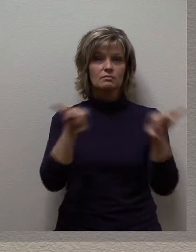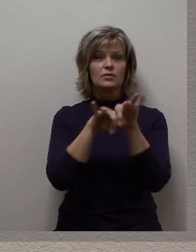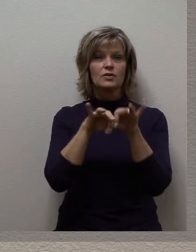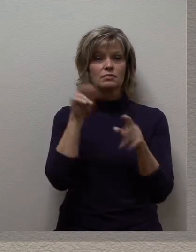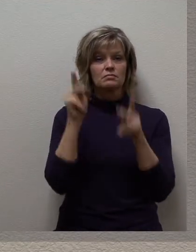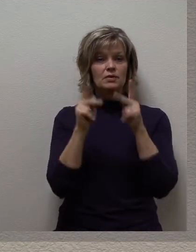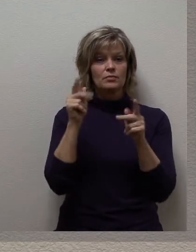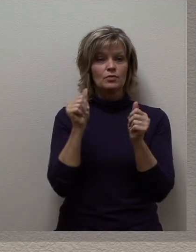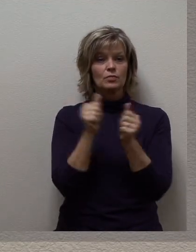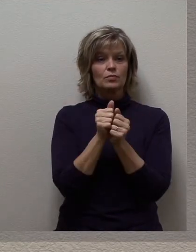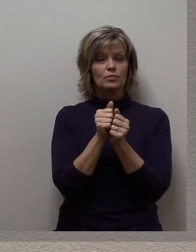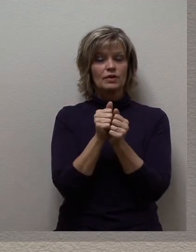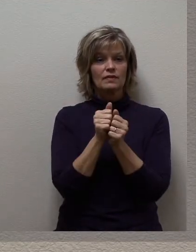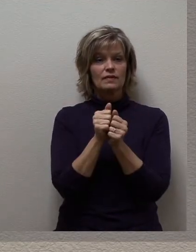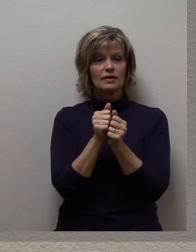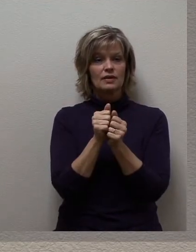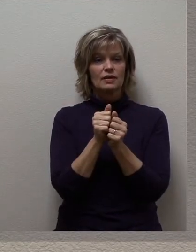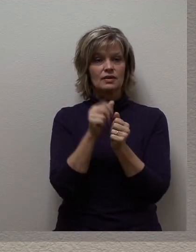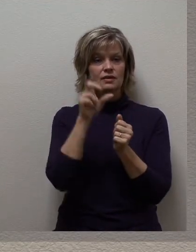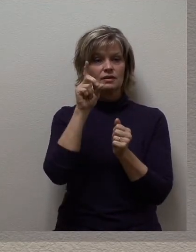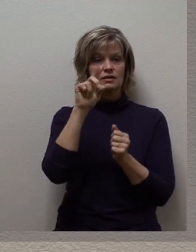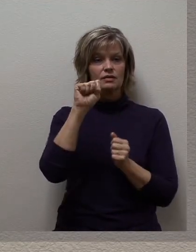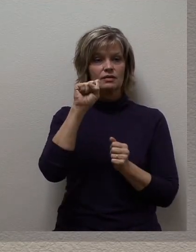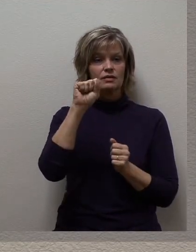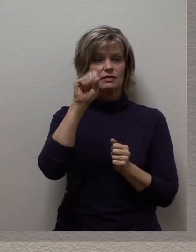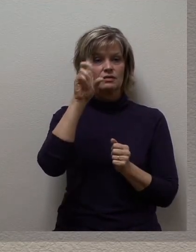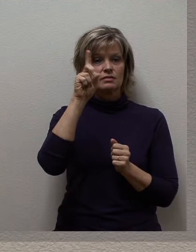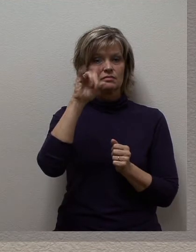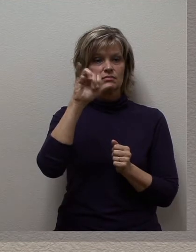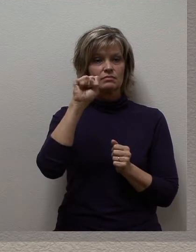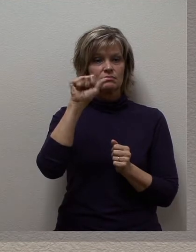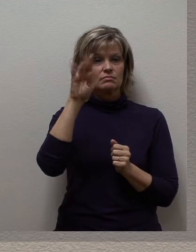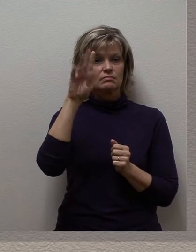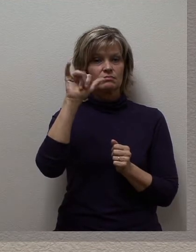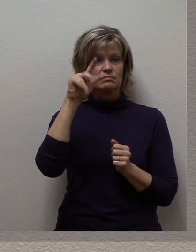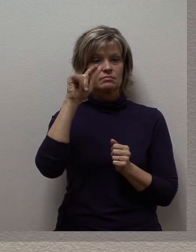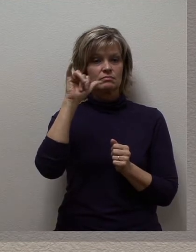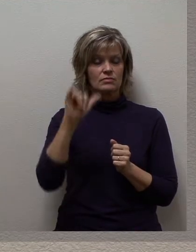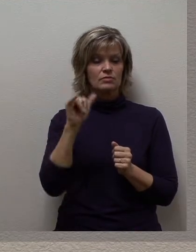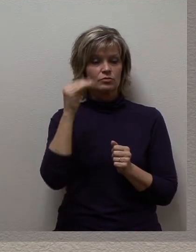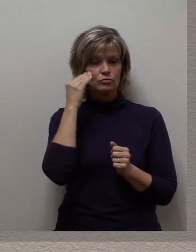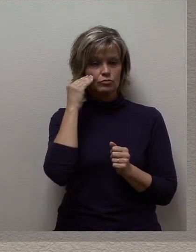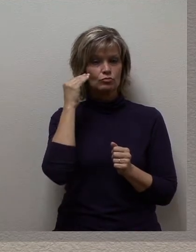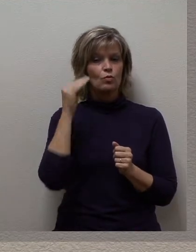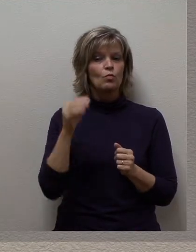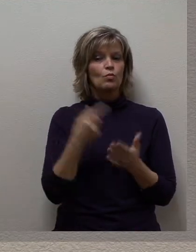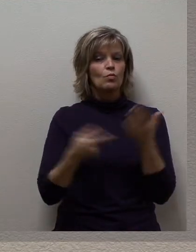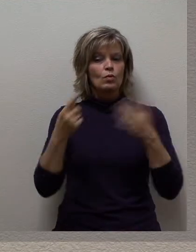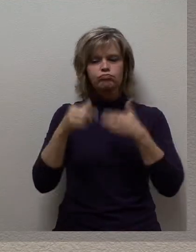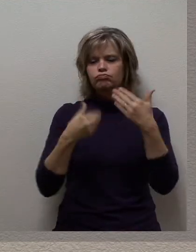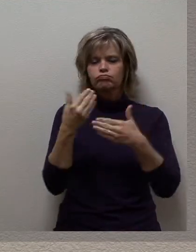that people with disabilities are able to know what's going on at the same time that our hearing people are.